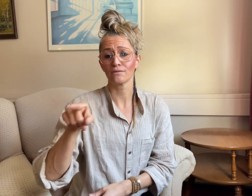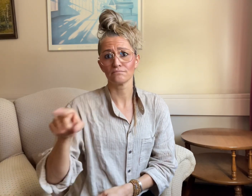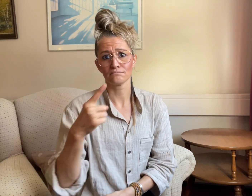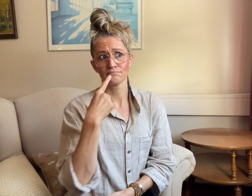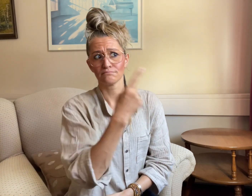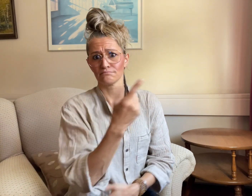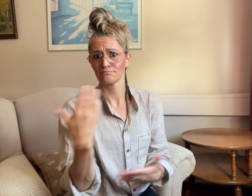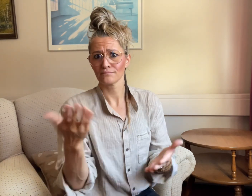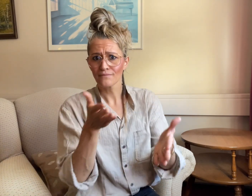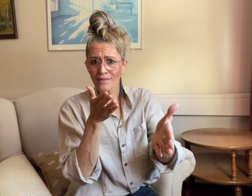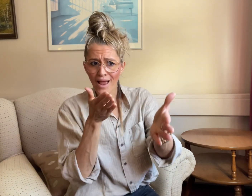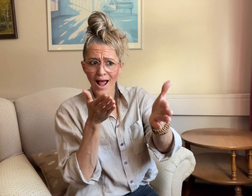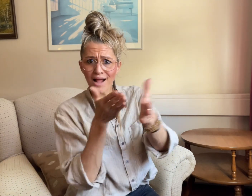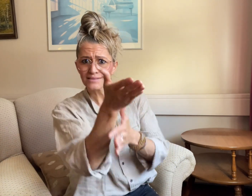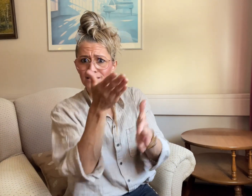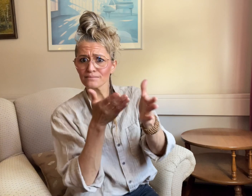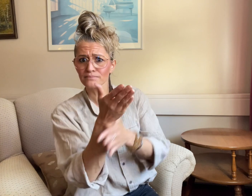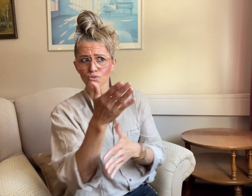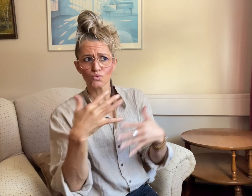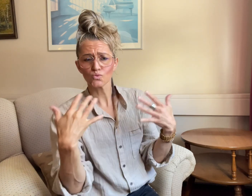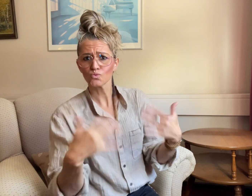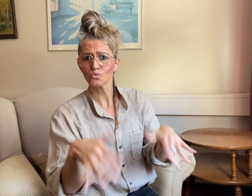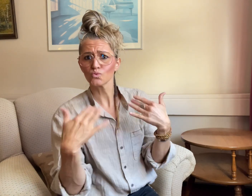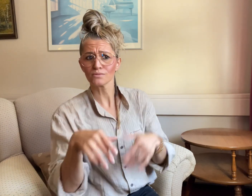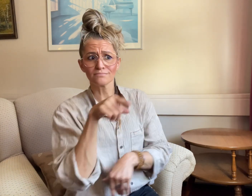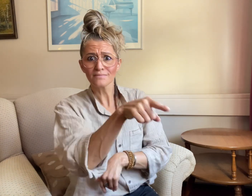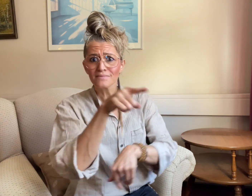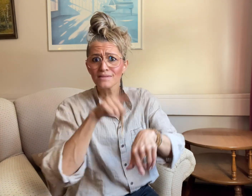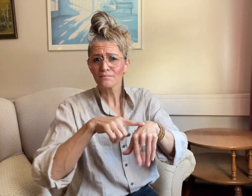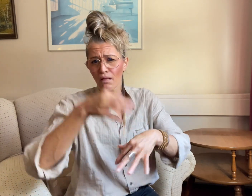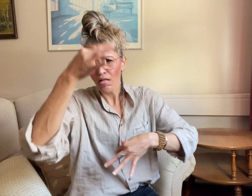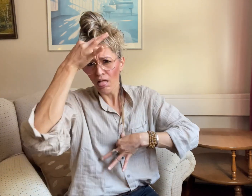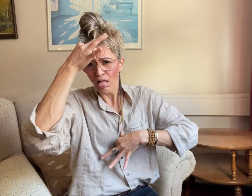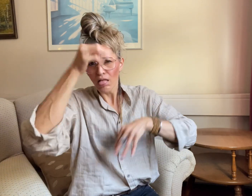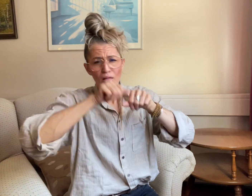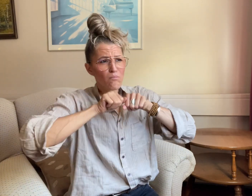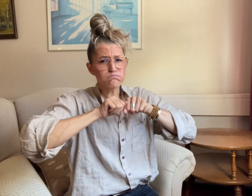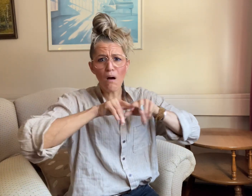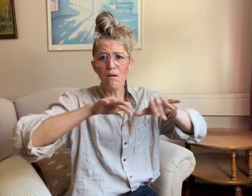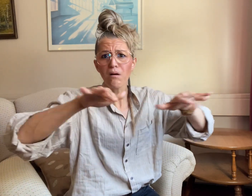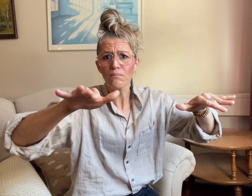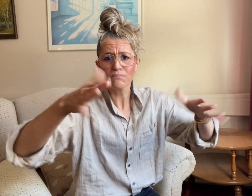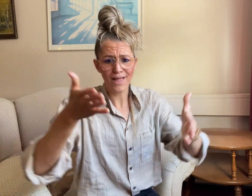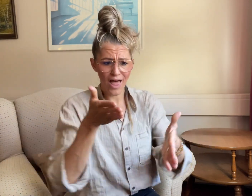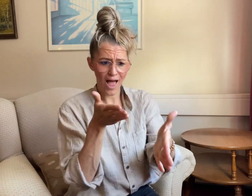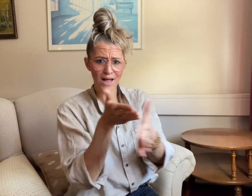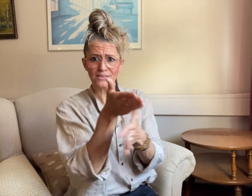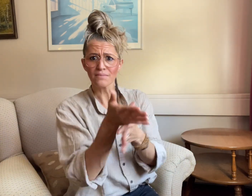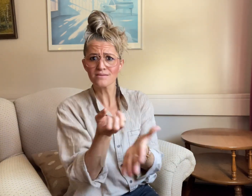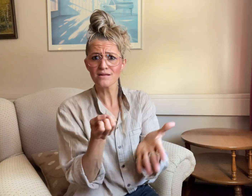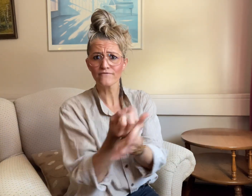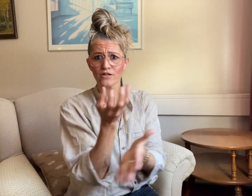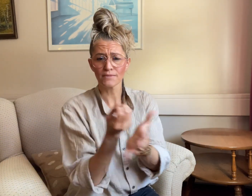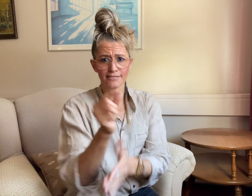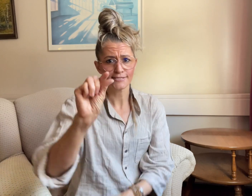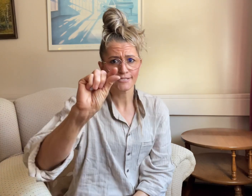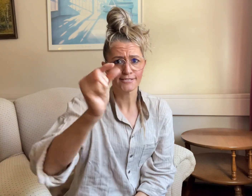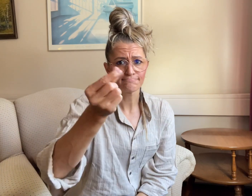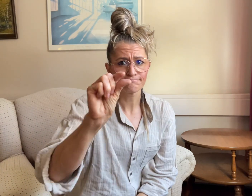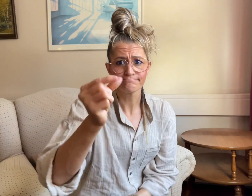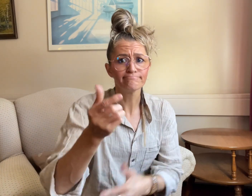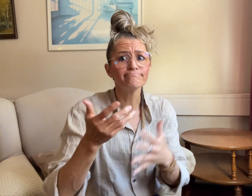during the pandemic made the Deaf community feel